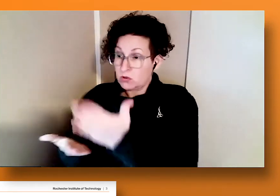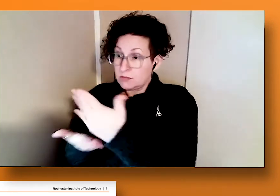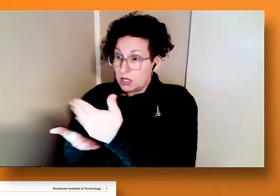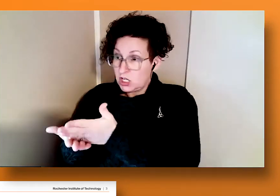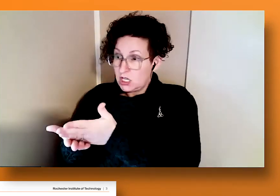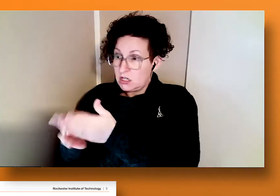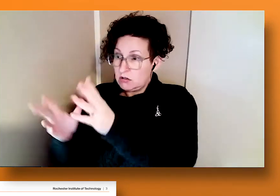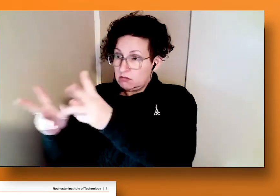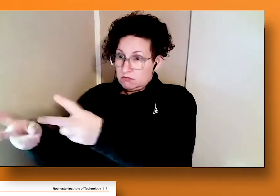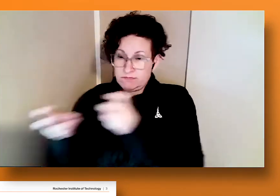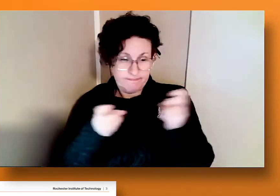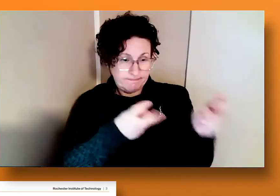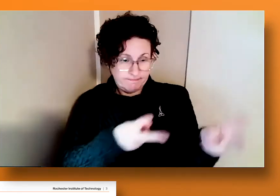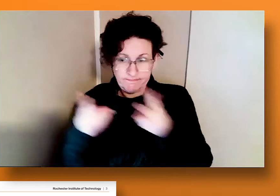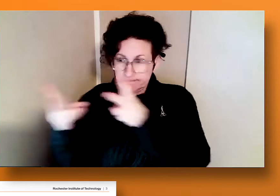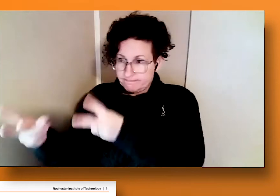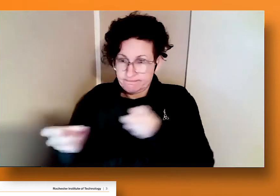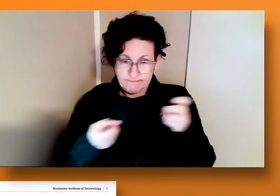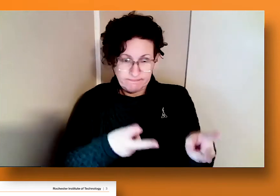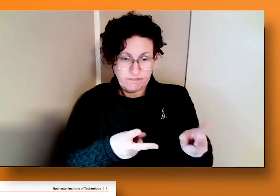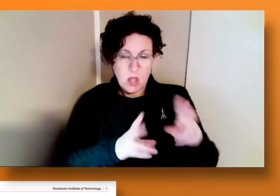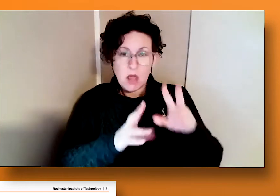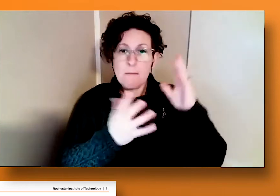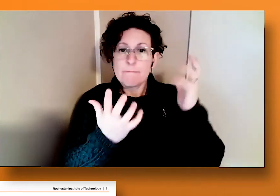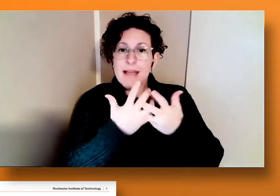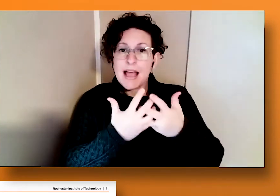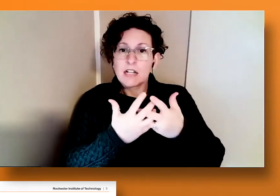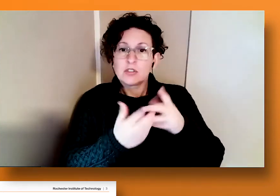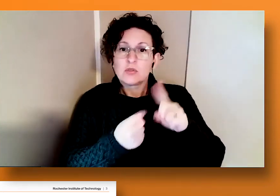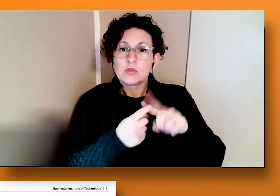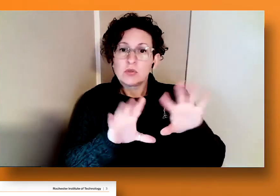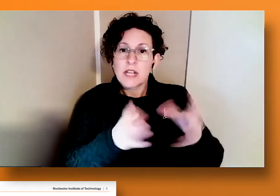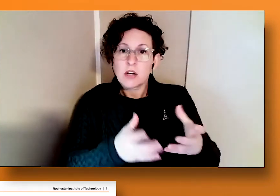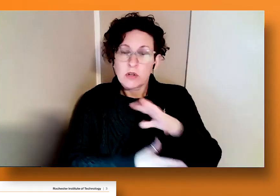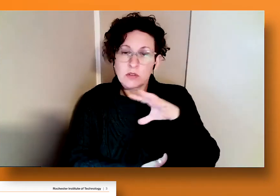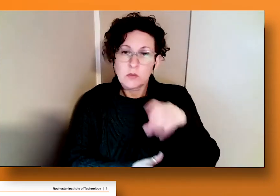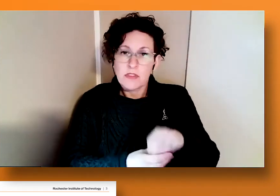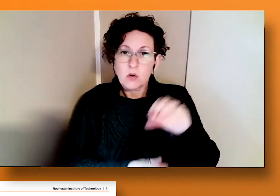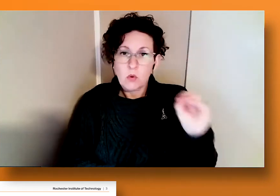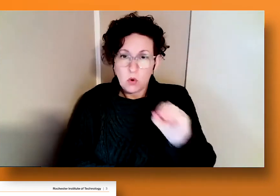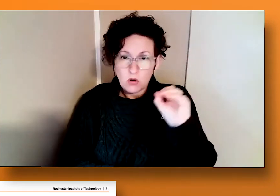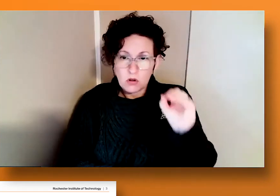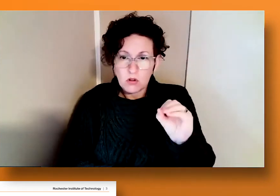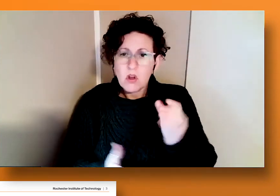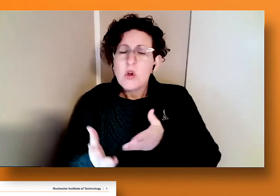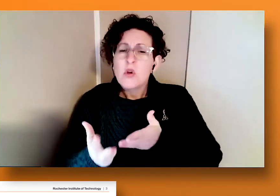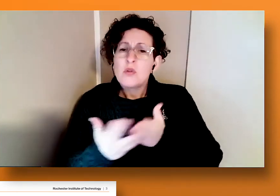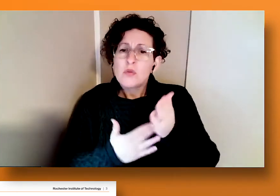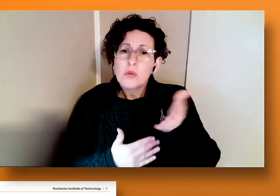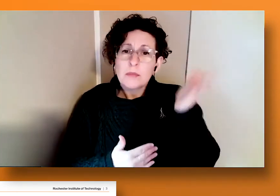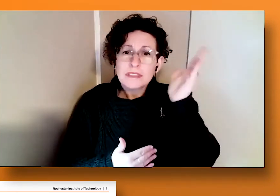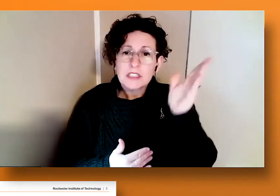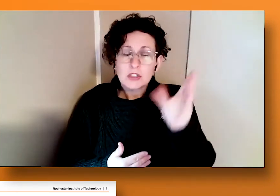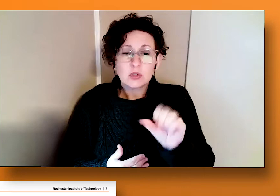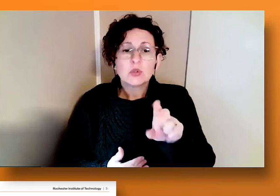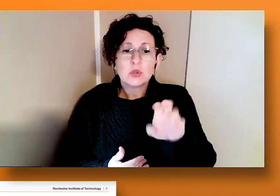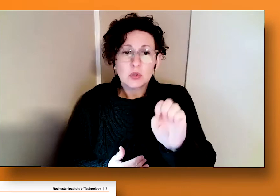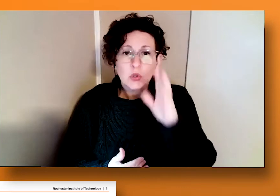from the proposed budget into what category in Oracle I think they'll represent. And throughout the presentation, Sue will go into the different categories,